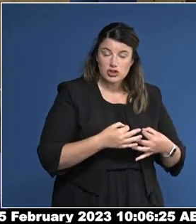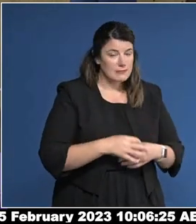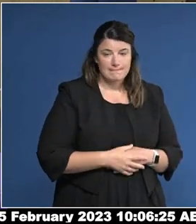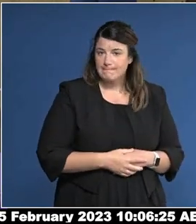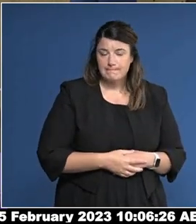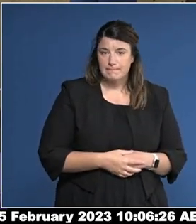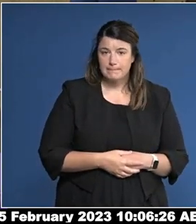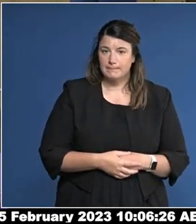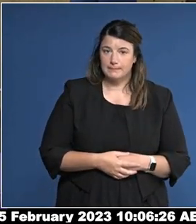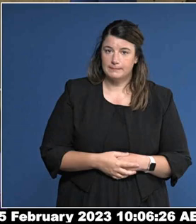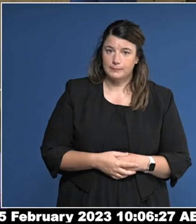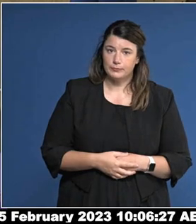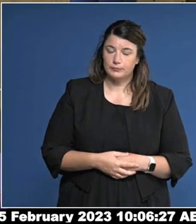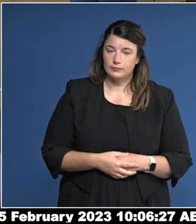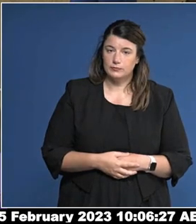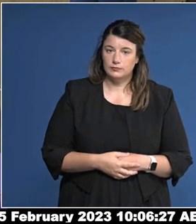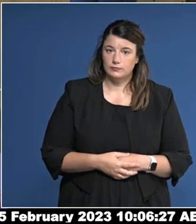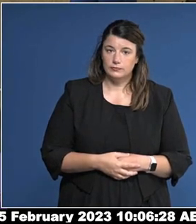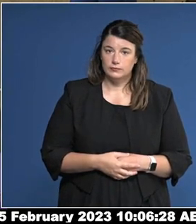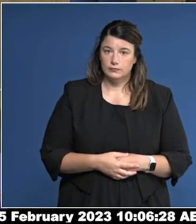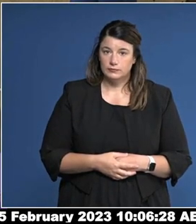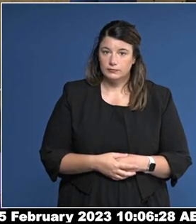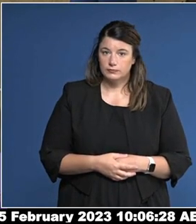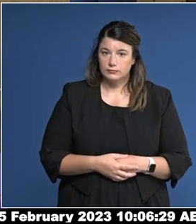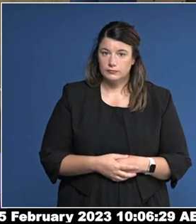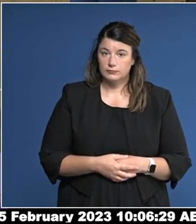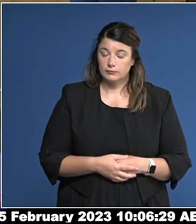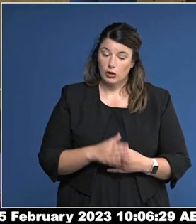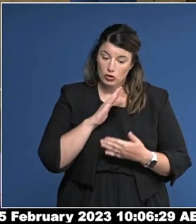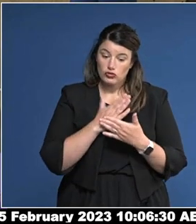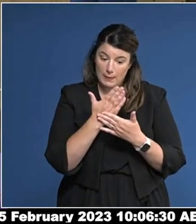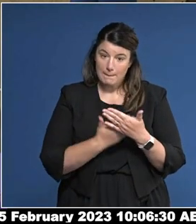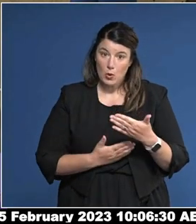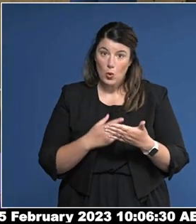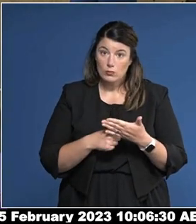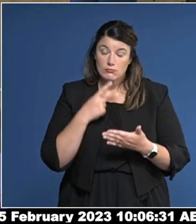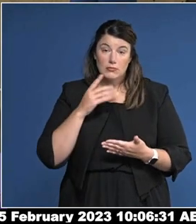It's also perhaps not insignificant that the report found that the former CEO gave the